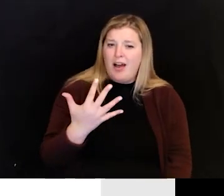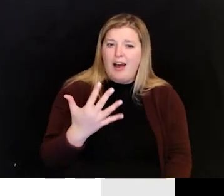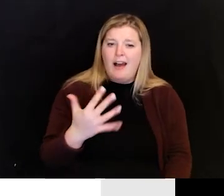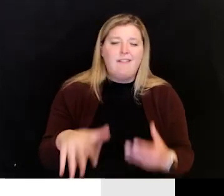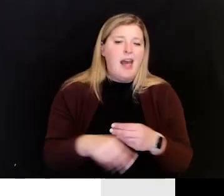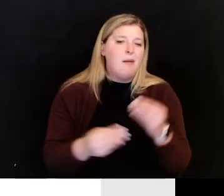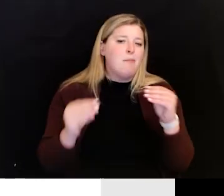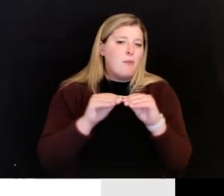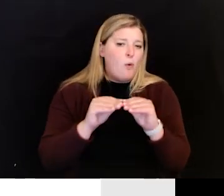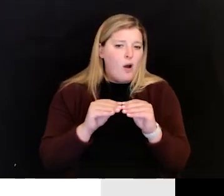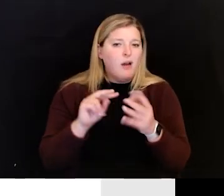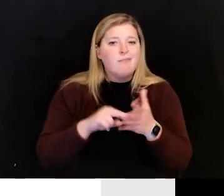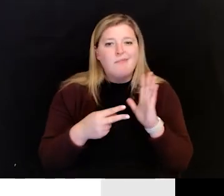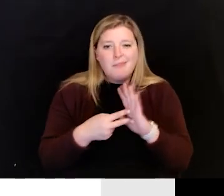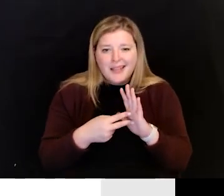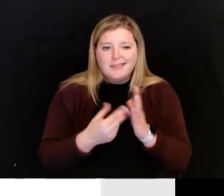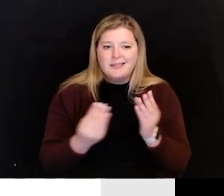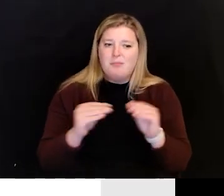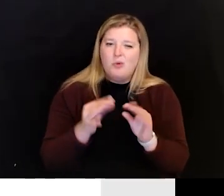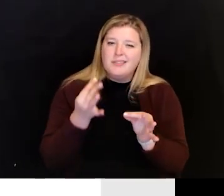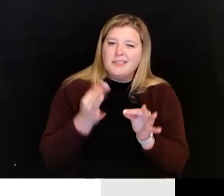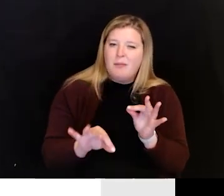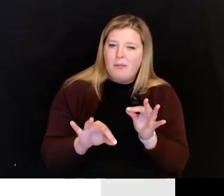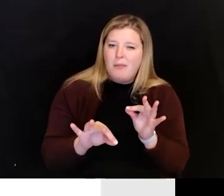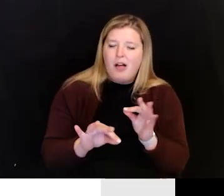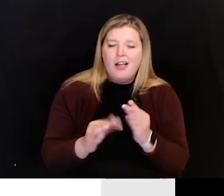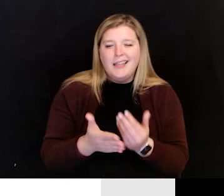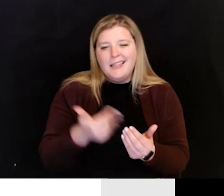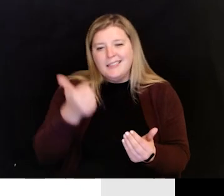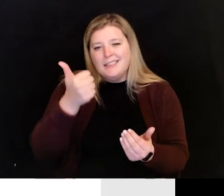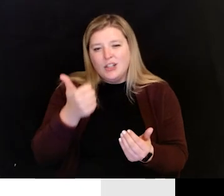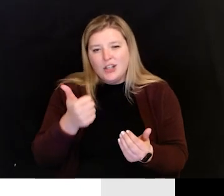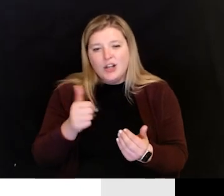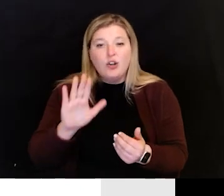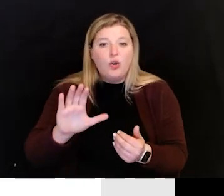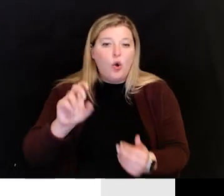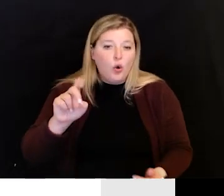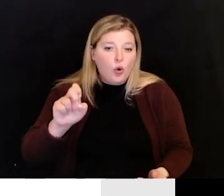and keep your code shorter and lighter-weight as well.